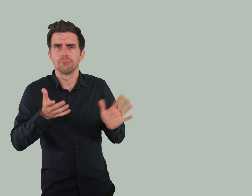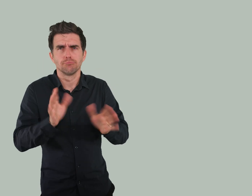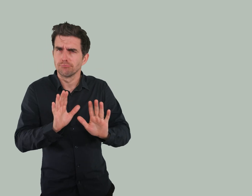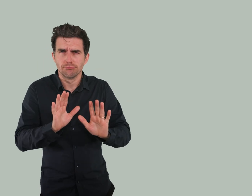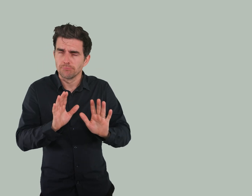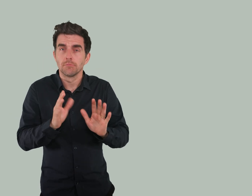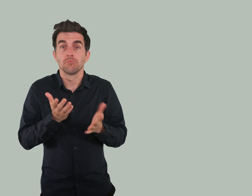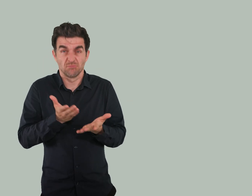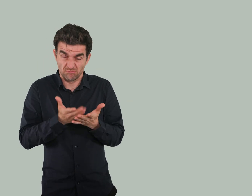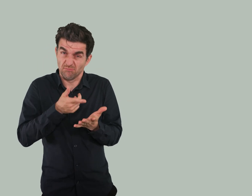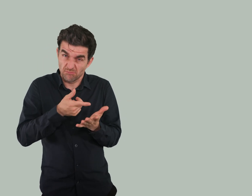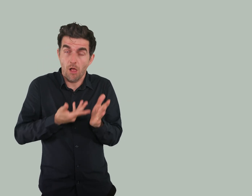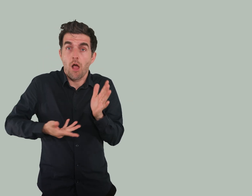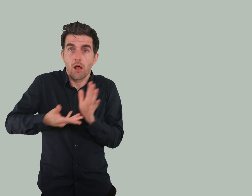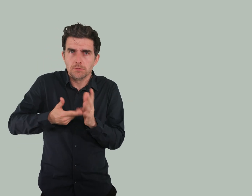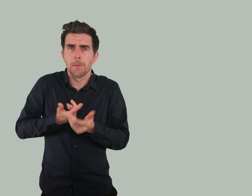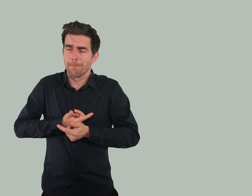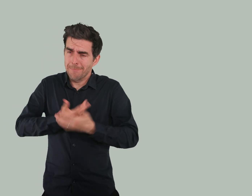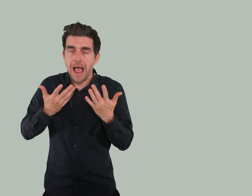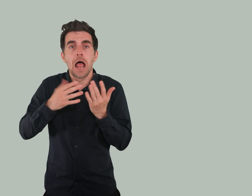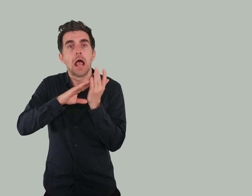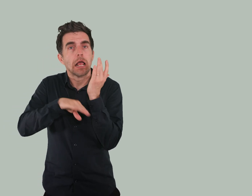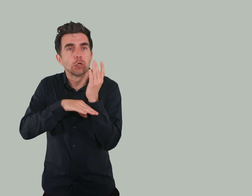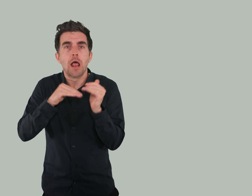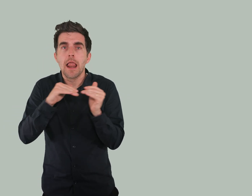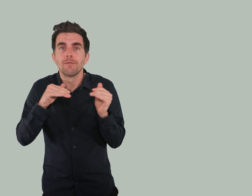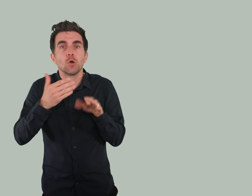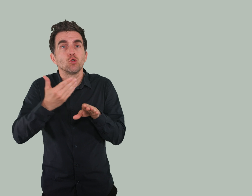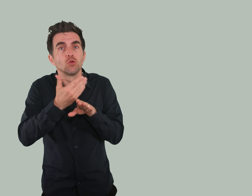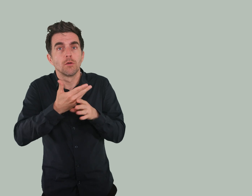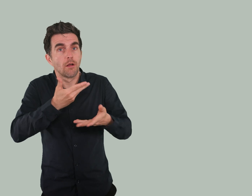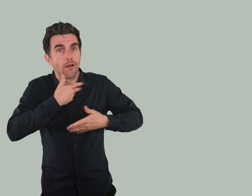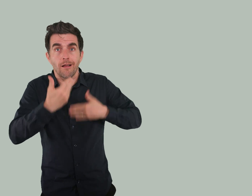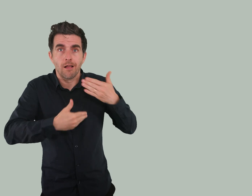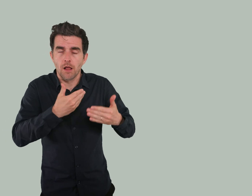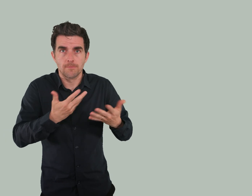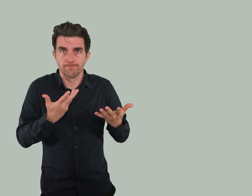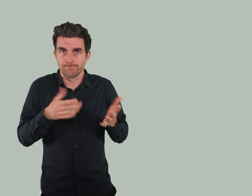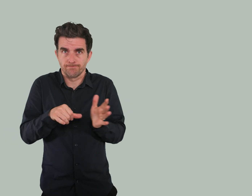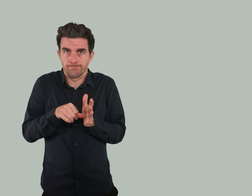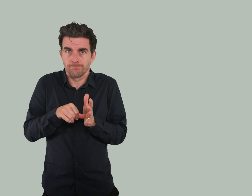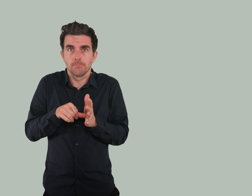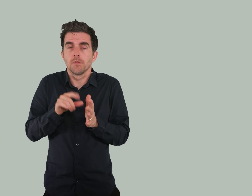It is that, for many entry-level roles, it has become less accessible